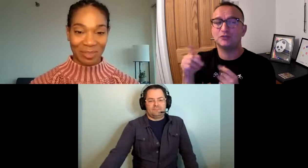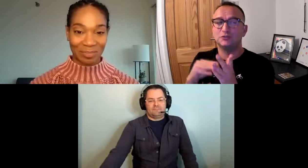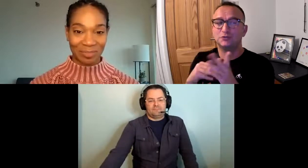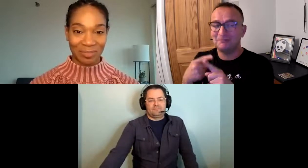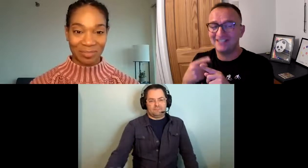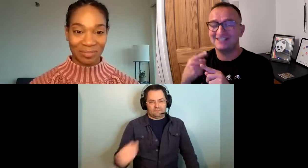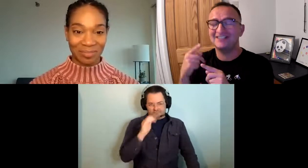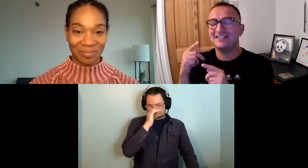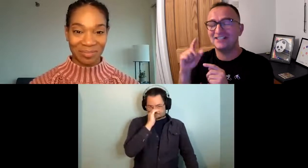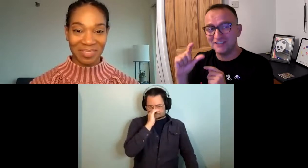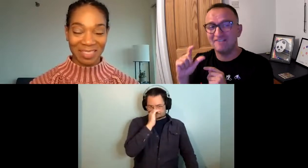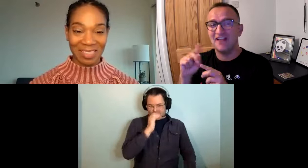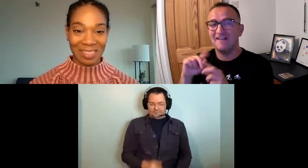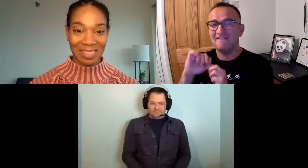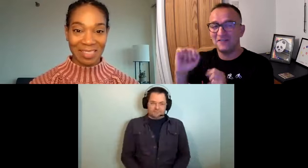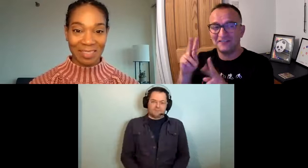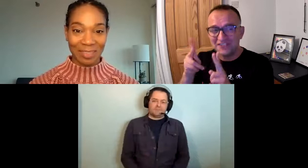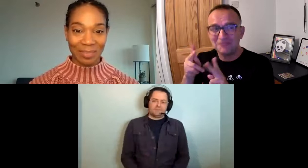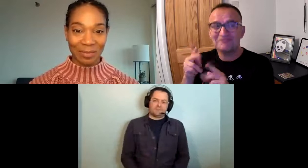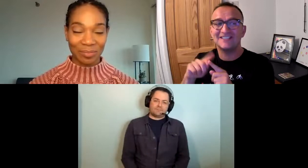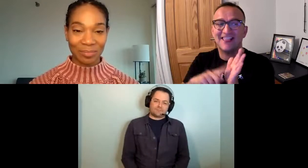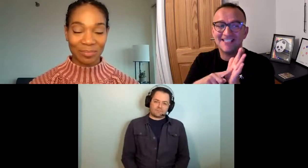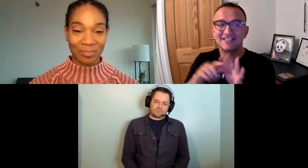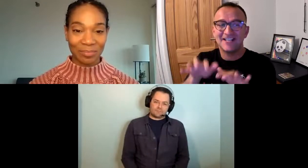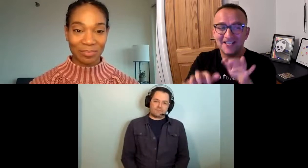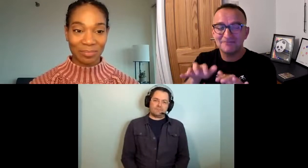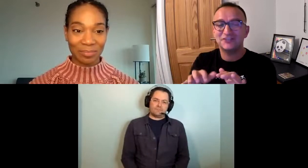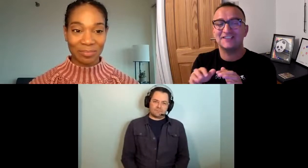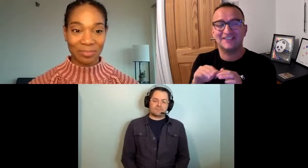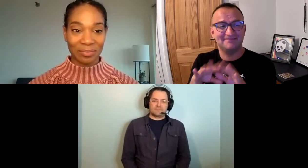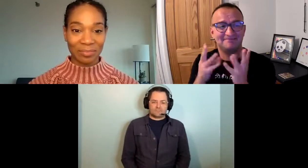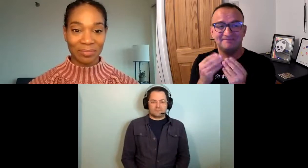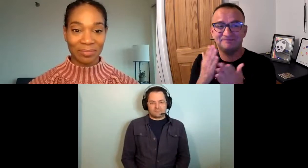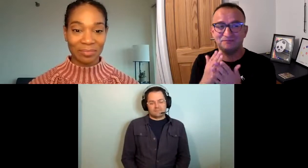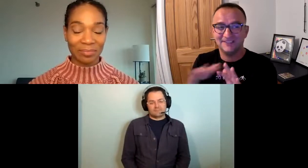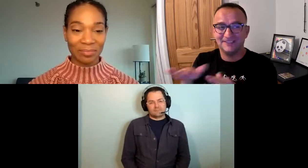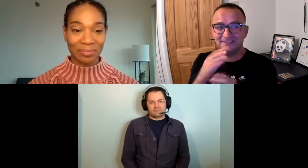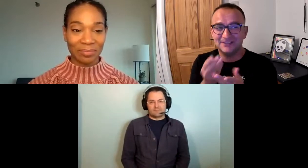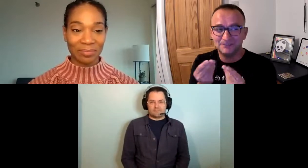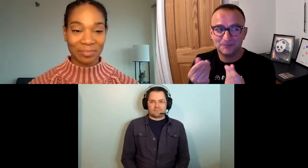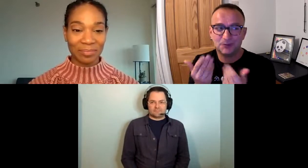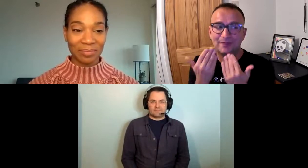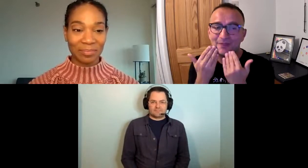thank you for making it work so smoothly, thank God I am not in charge of the tech.